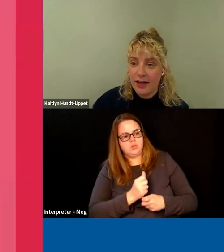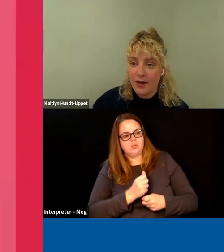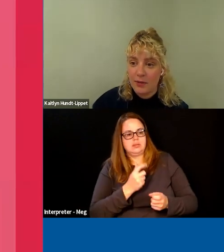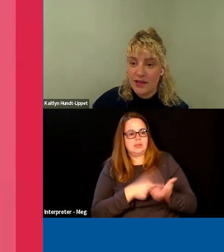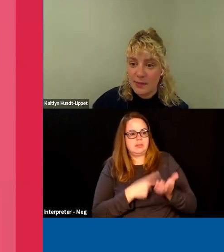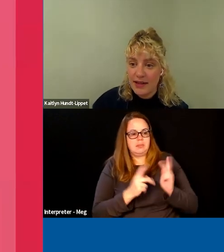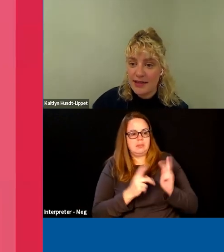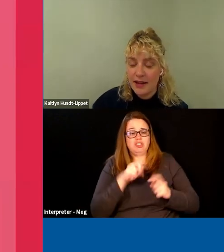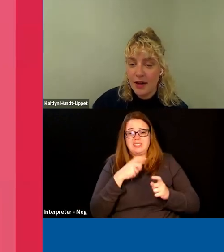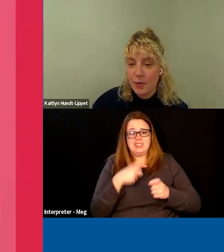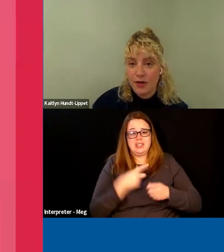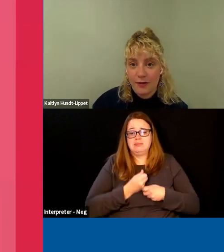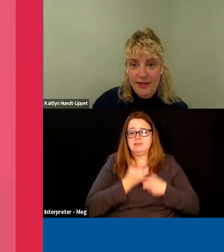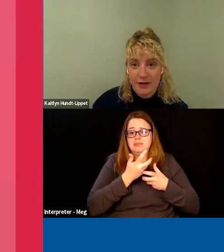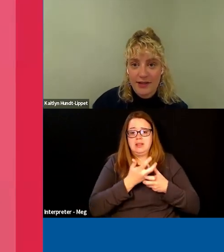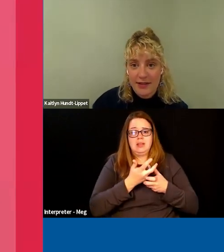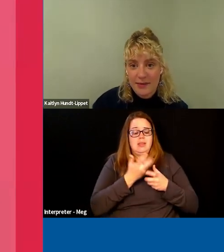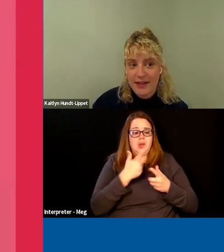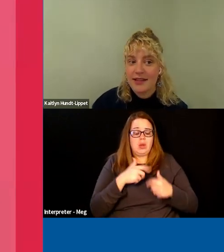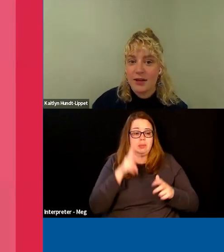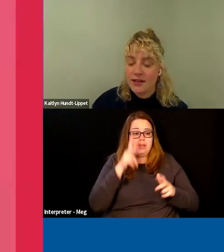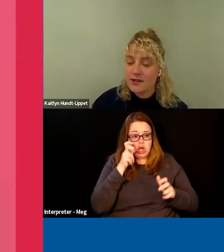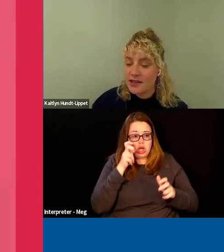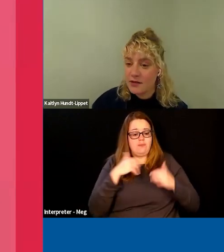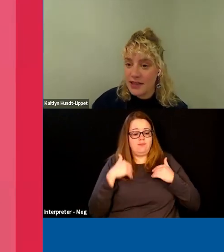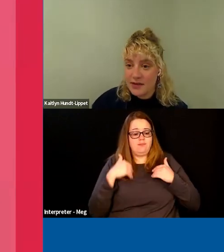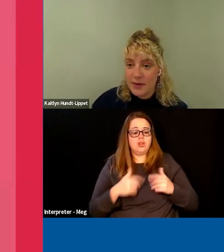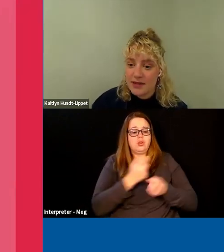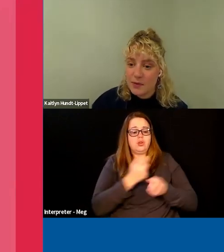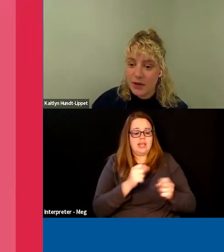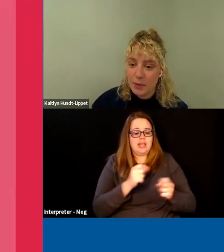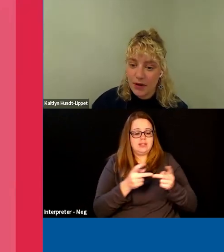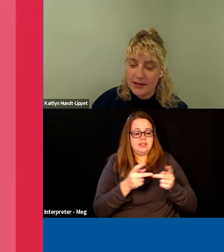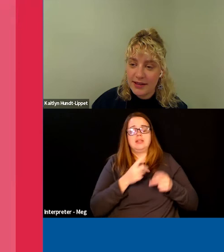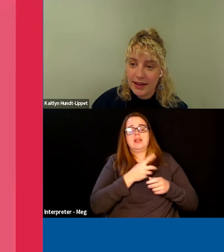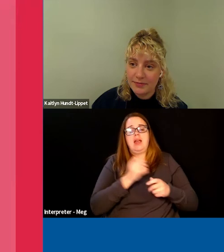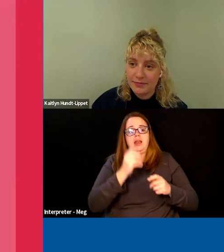and giving them this space, both a physical safe space and a mental safe safe space is really important to that.